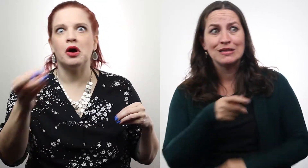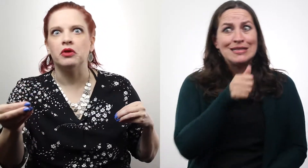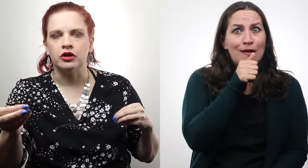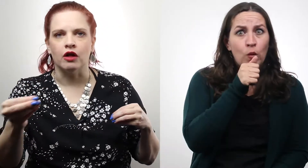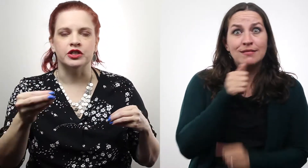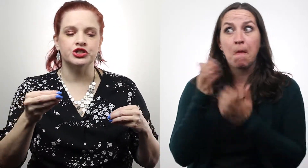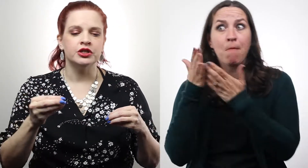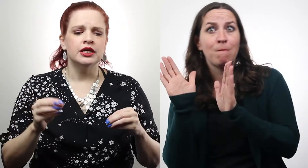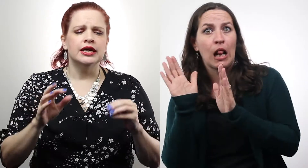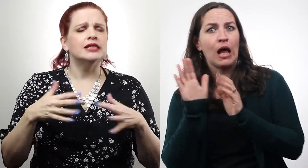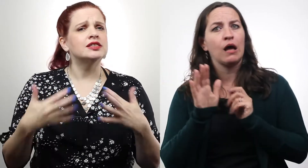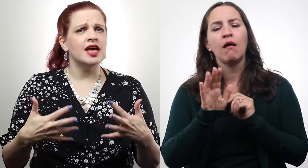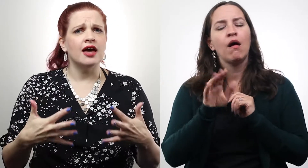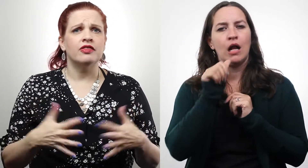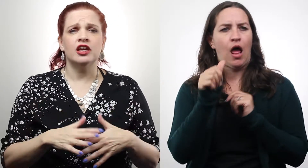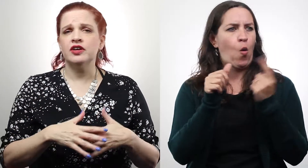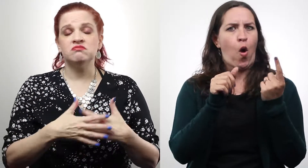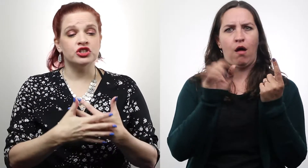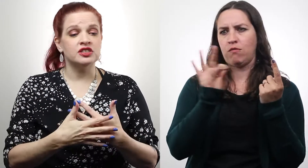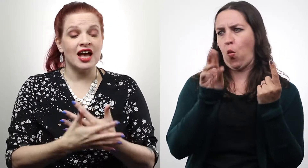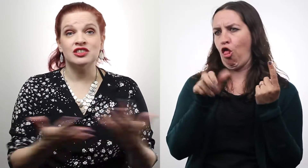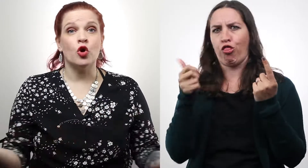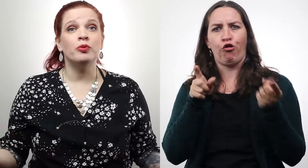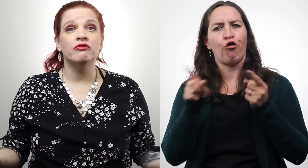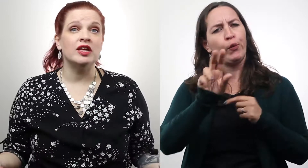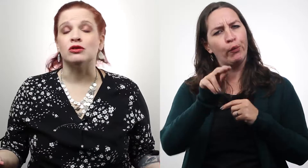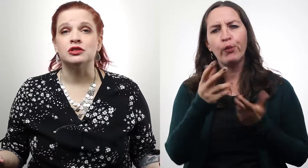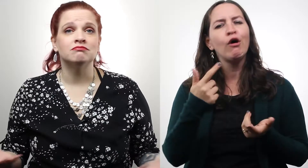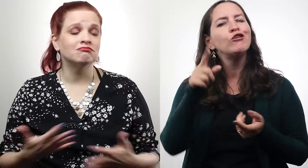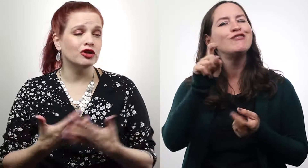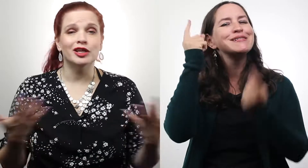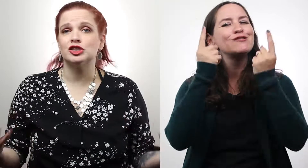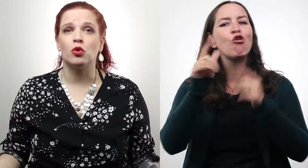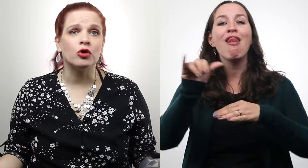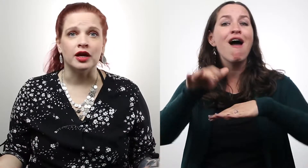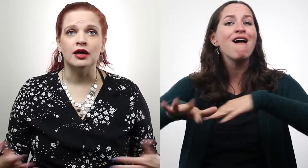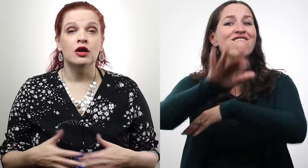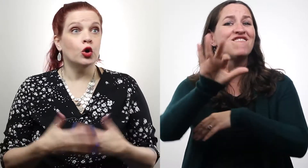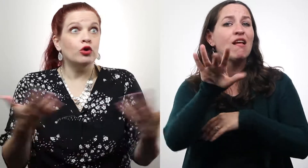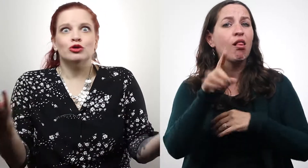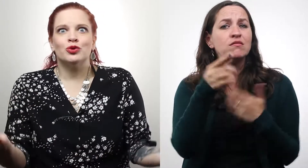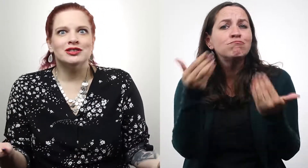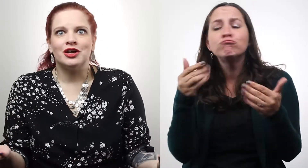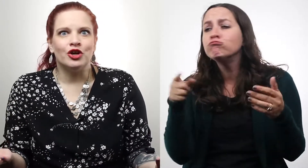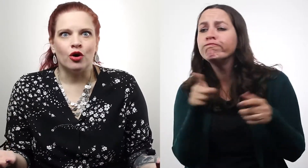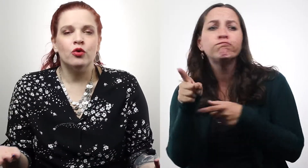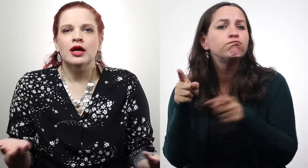public knowledge, instead think of it just as an open field. You're exploring who knows where it's going to go.